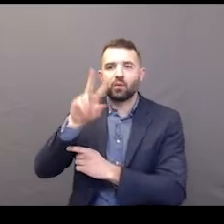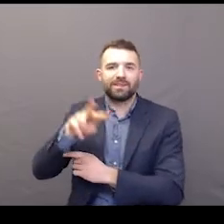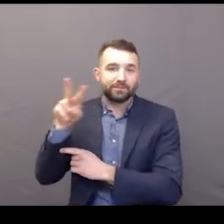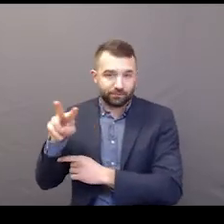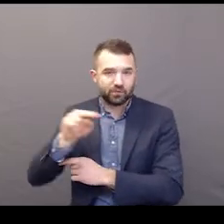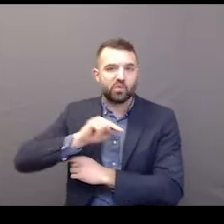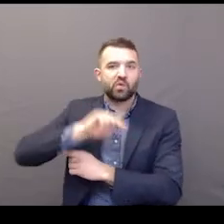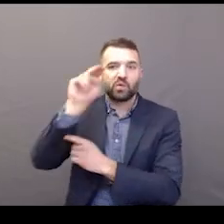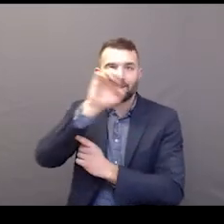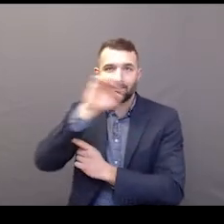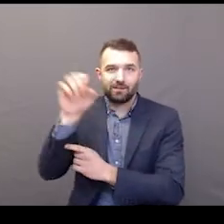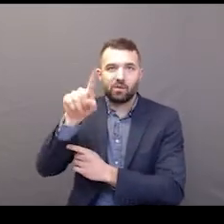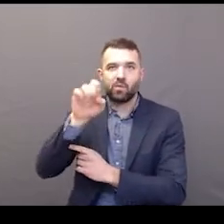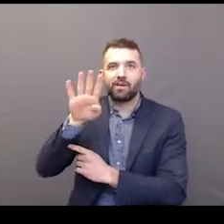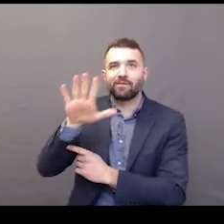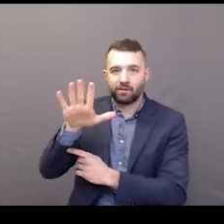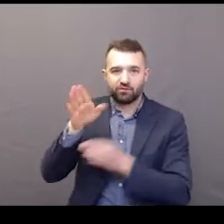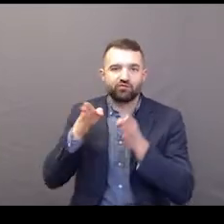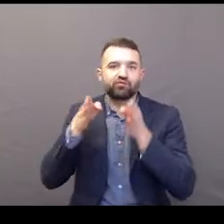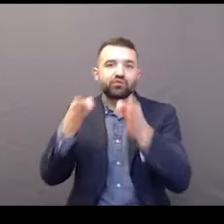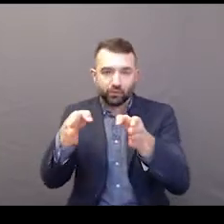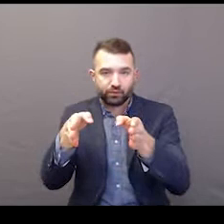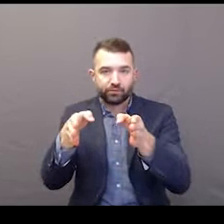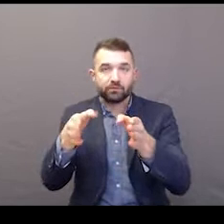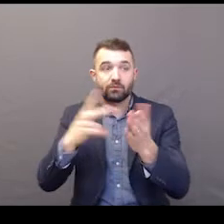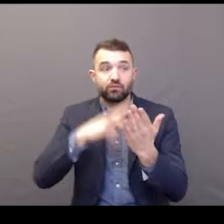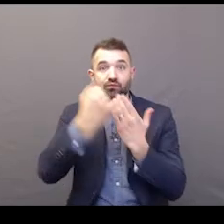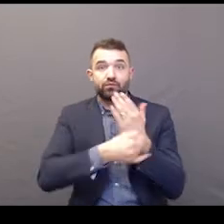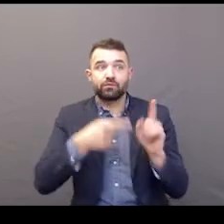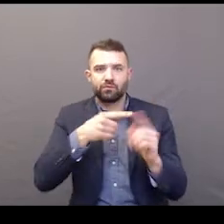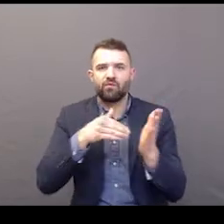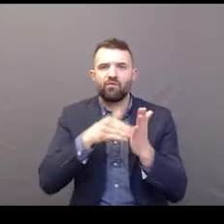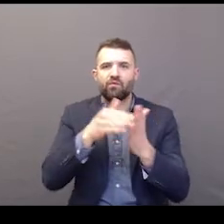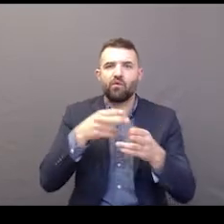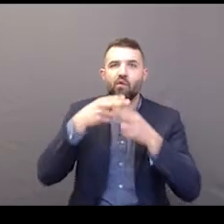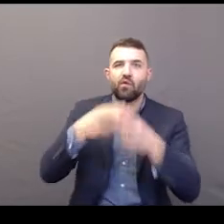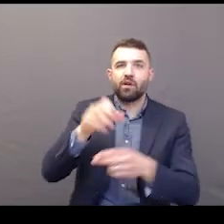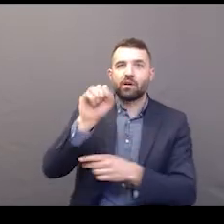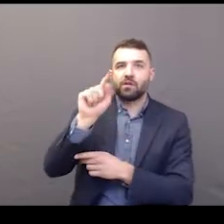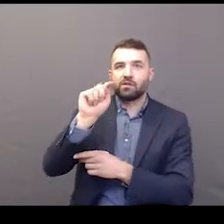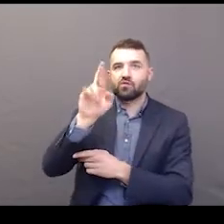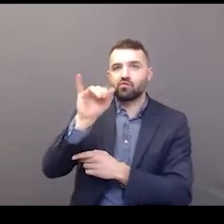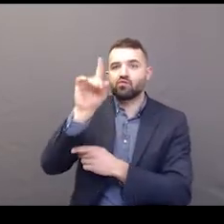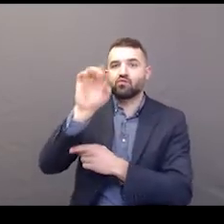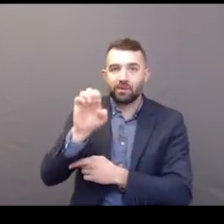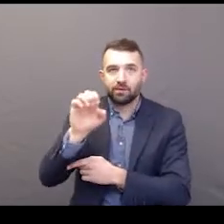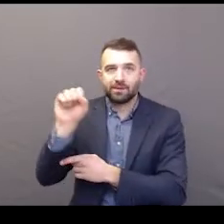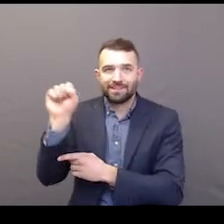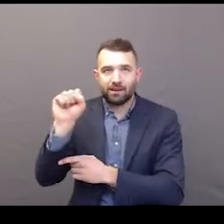You may also hear us refer to this project as the Stride S3 Line— this is the new name we’ll be using moving forward.